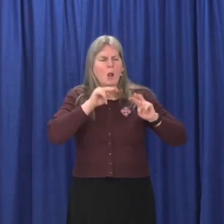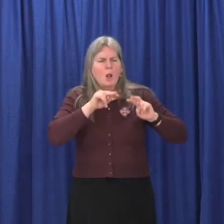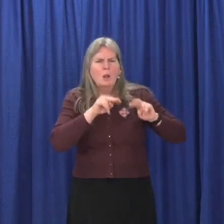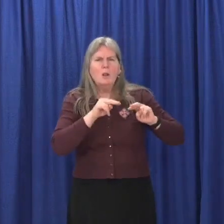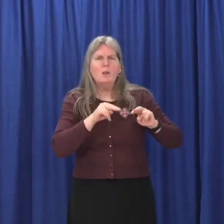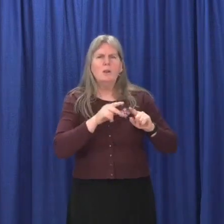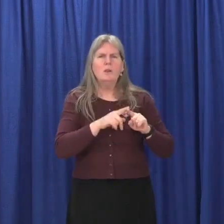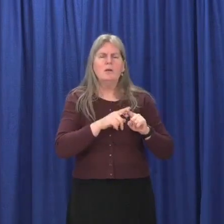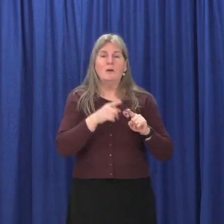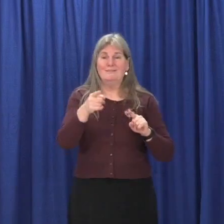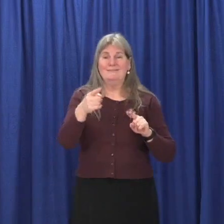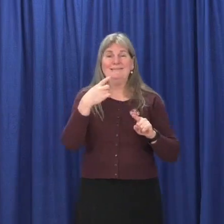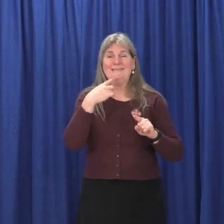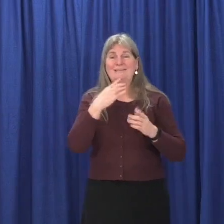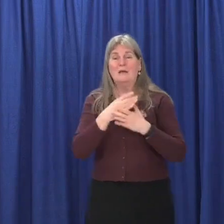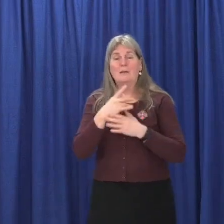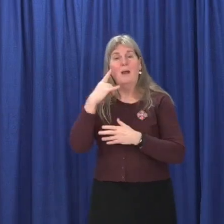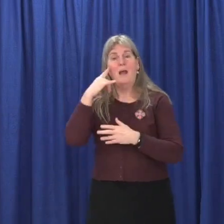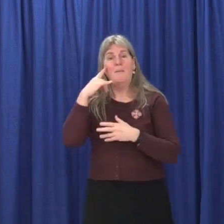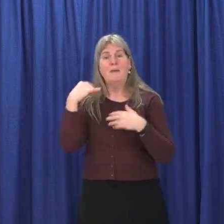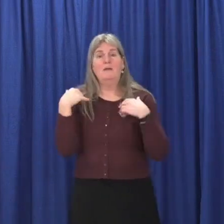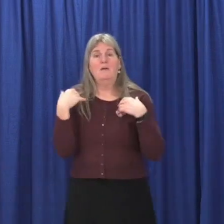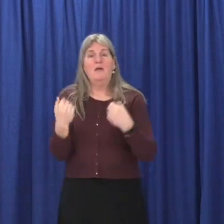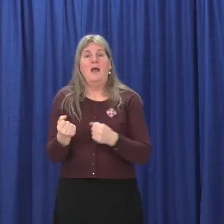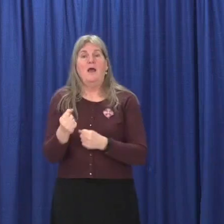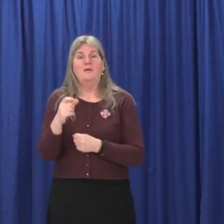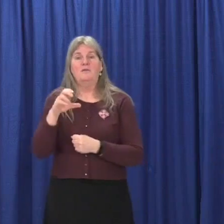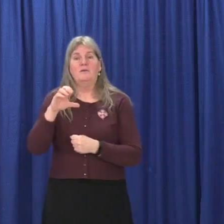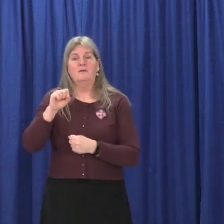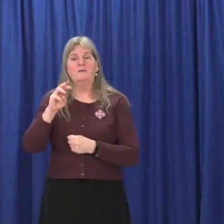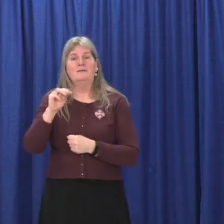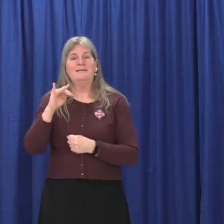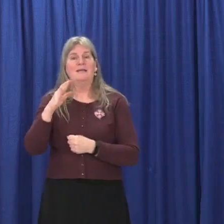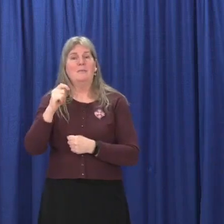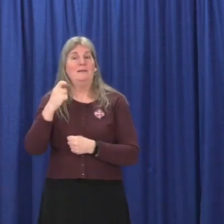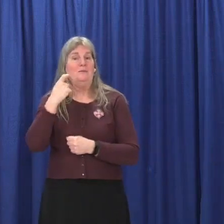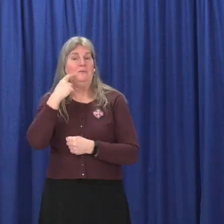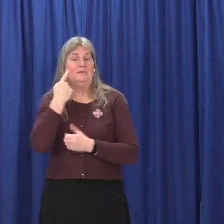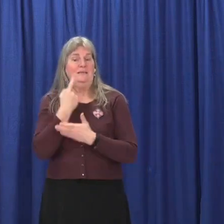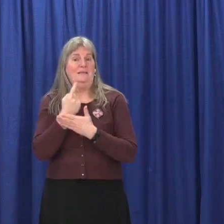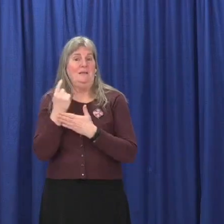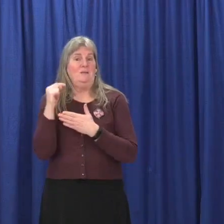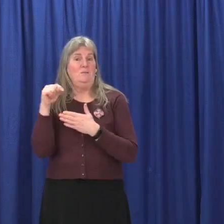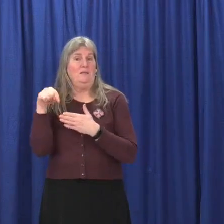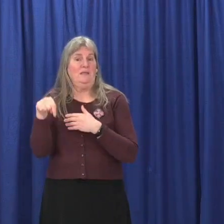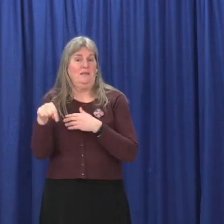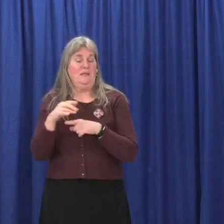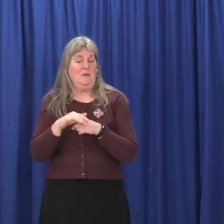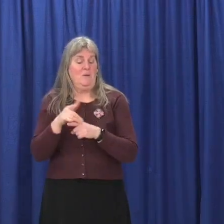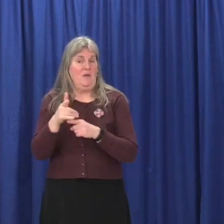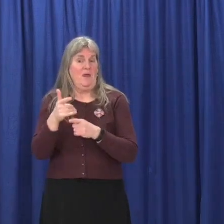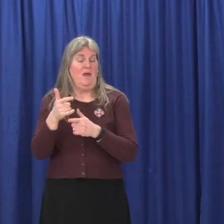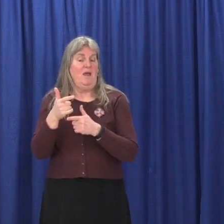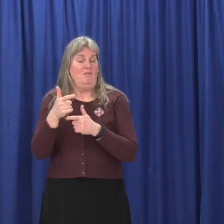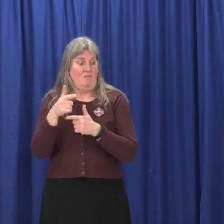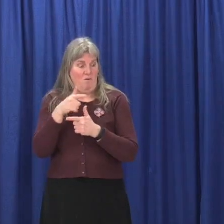health summit that we just had, and opioid conversations, all of these other conversations that we're having, the documentation and the activities that we're